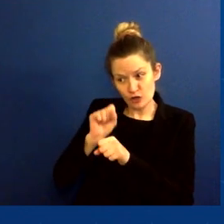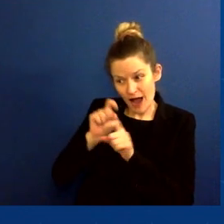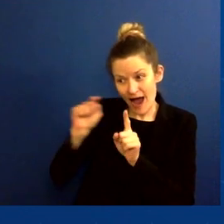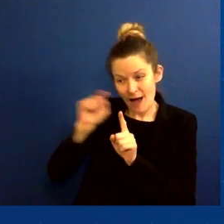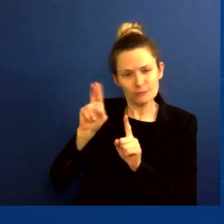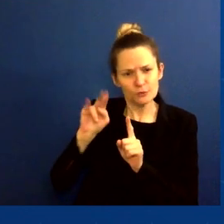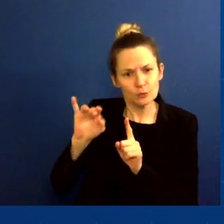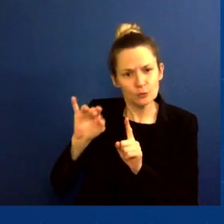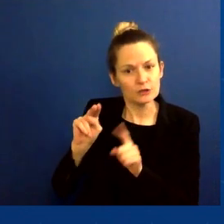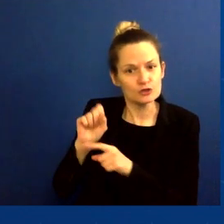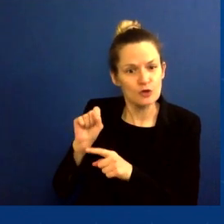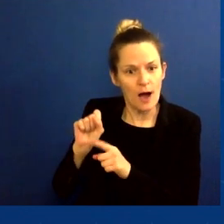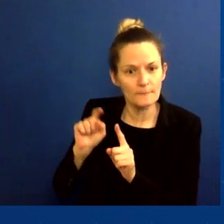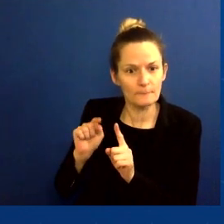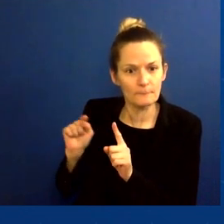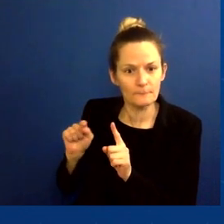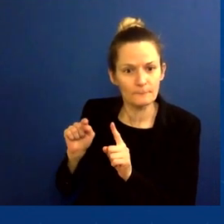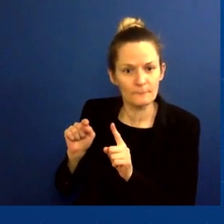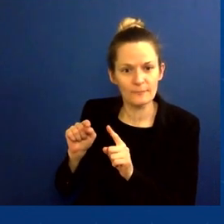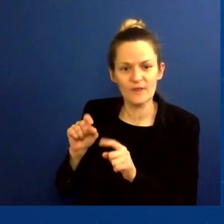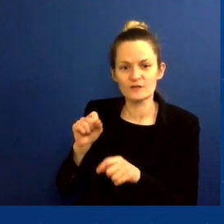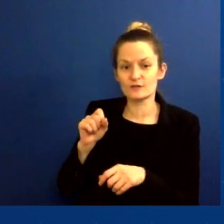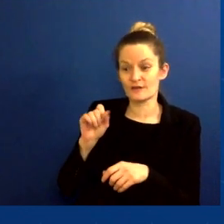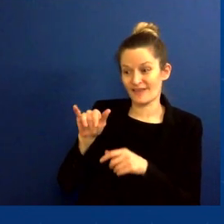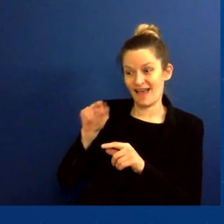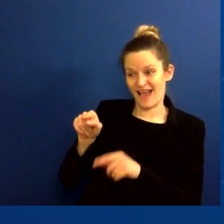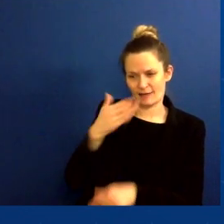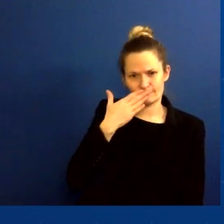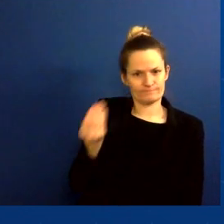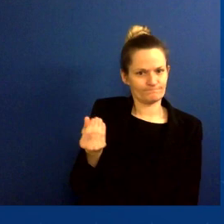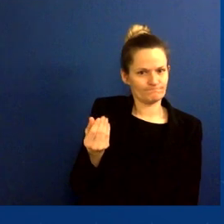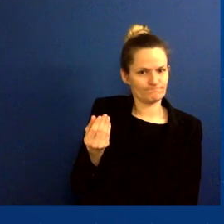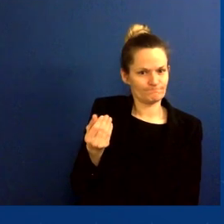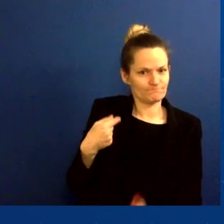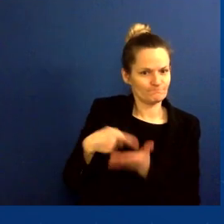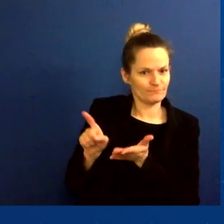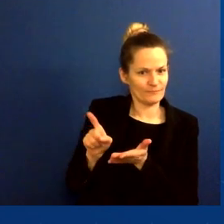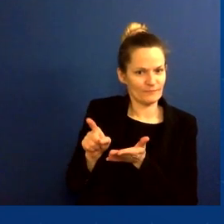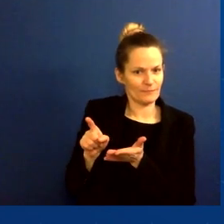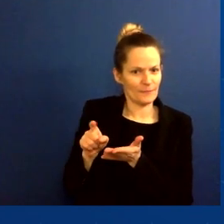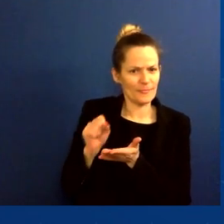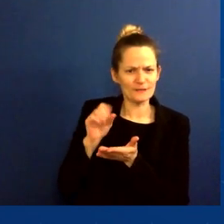Because I've noticed when folks are getting paid a decent wage,